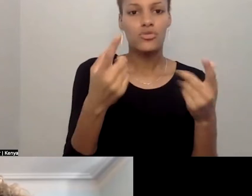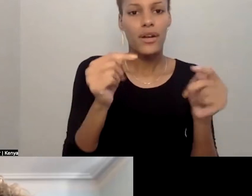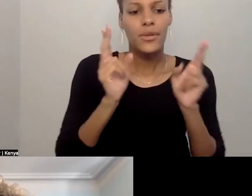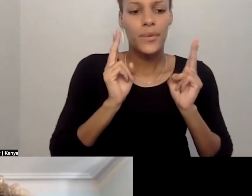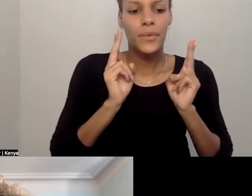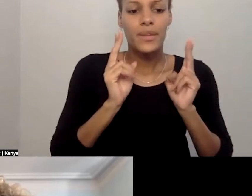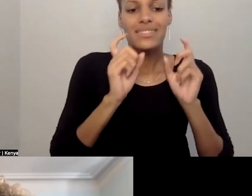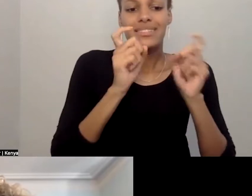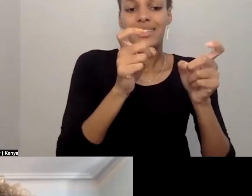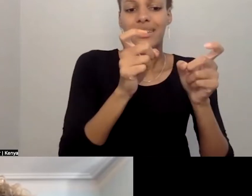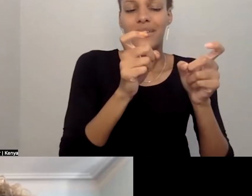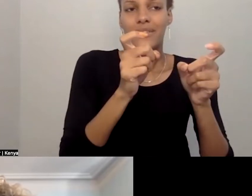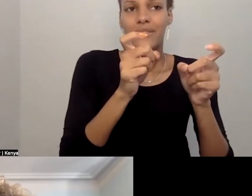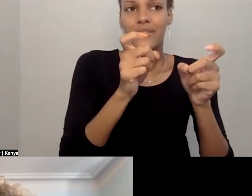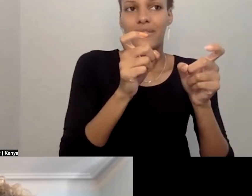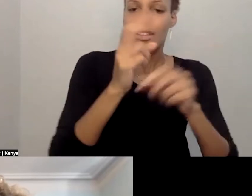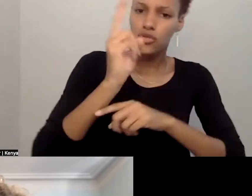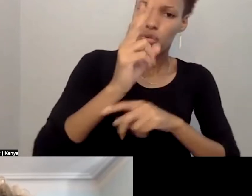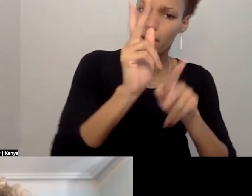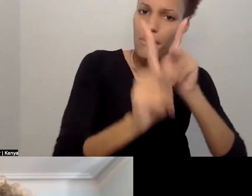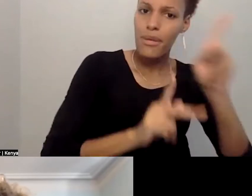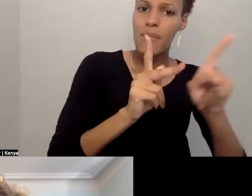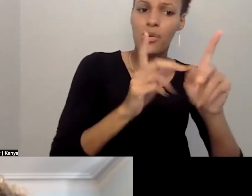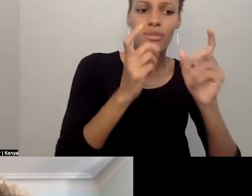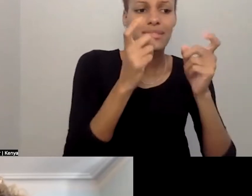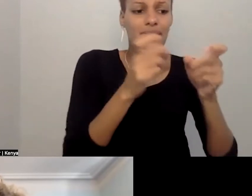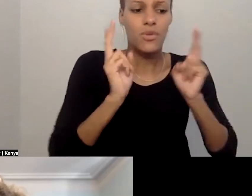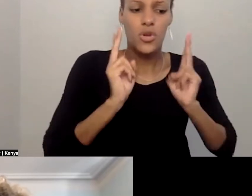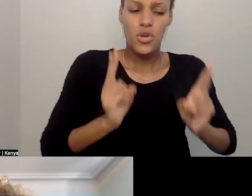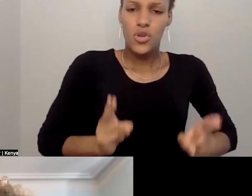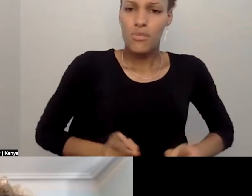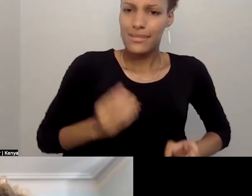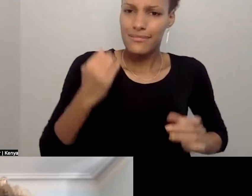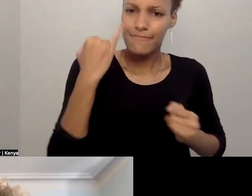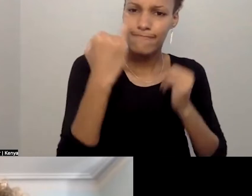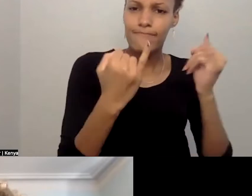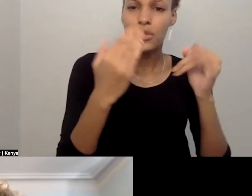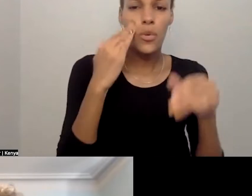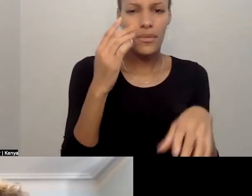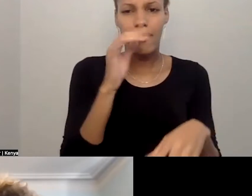these historical figures, like Thomas Jefferson, like George Washington. It's not to demonize them,